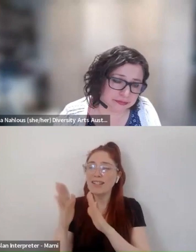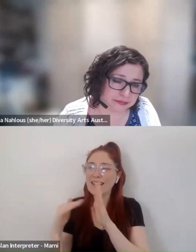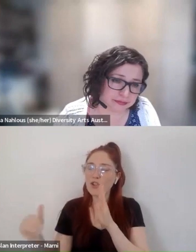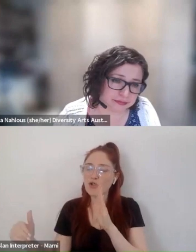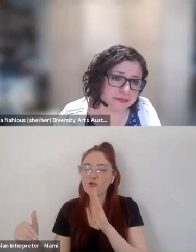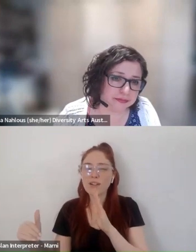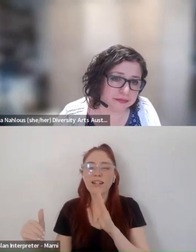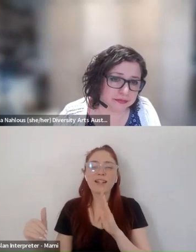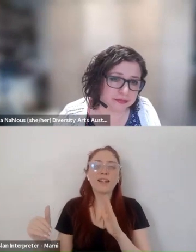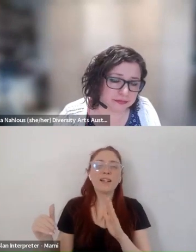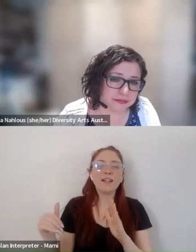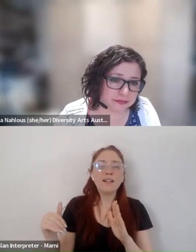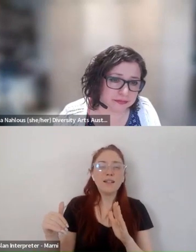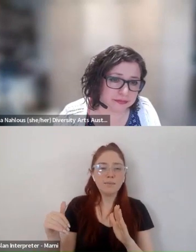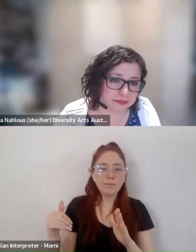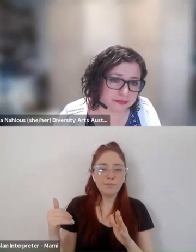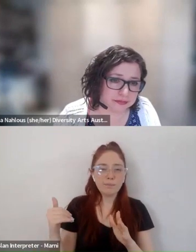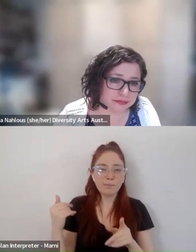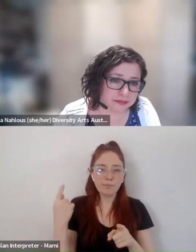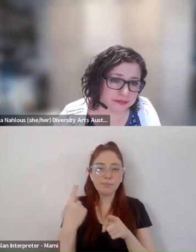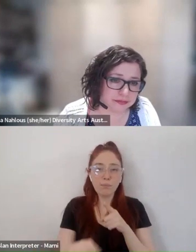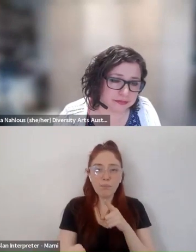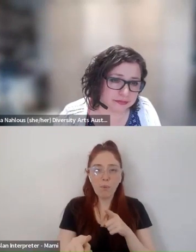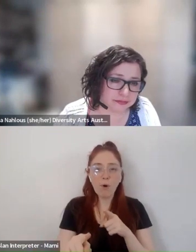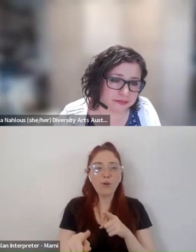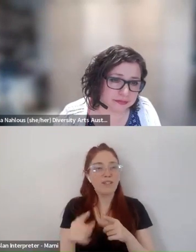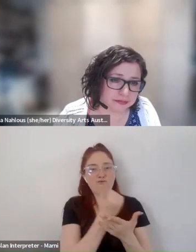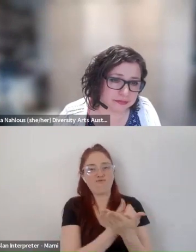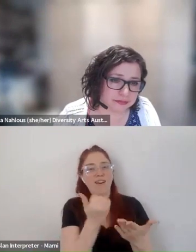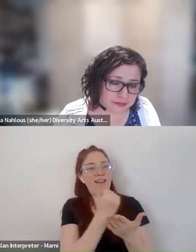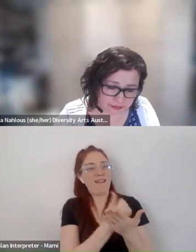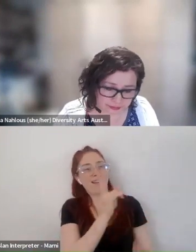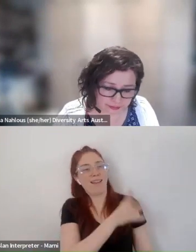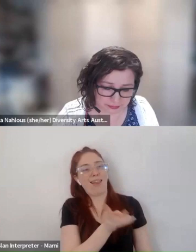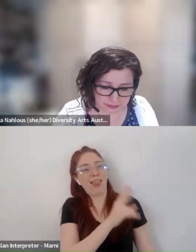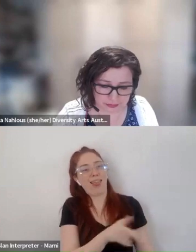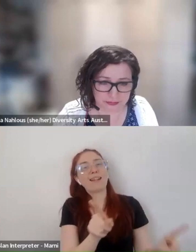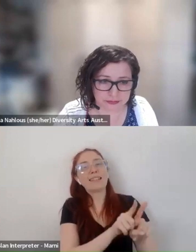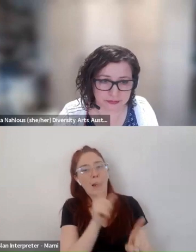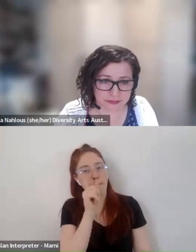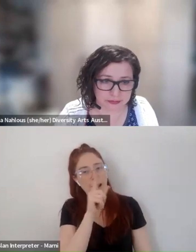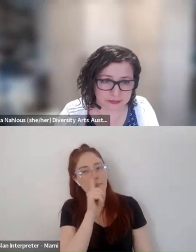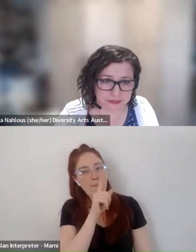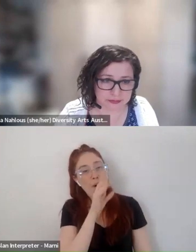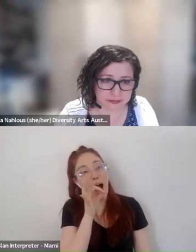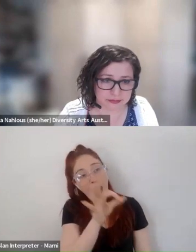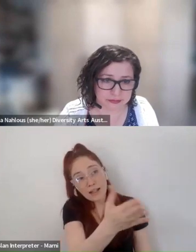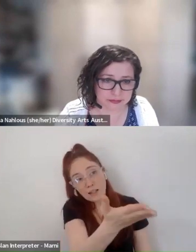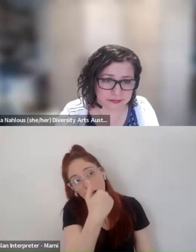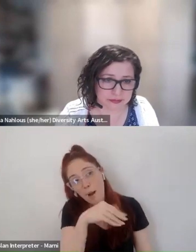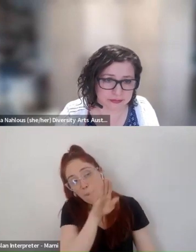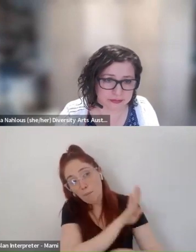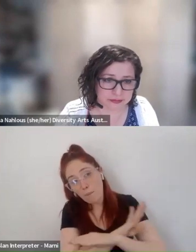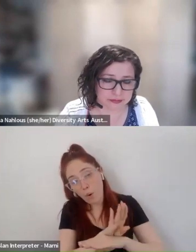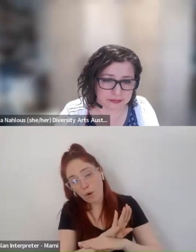profile, who will be asked to be on boards. So just people bear in mind that the First Nations person that you've asked to be